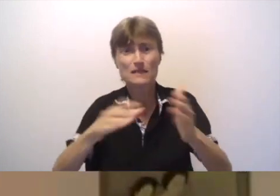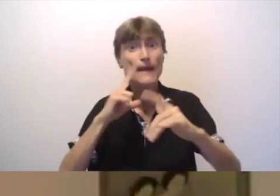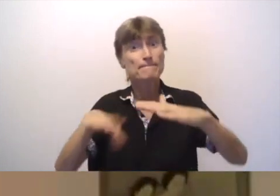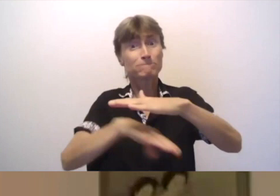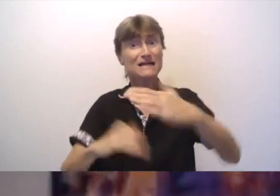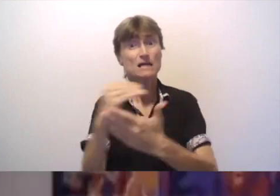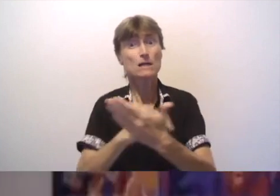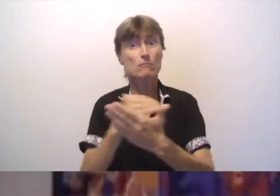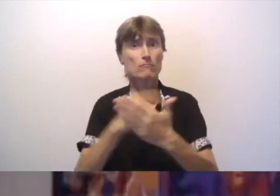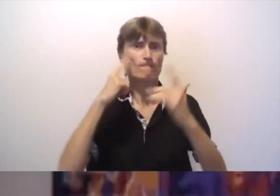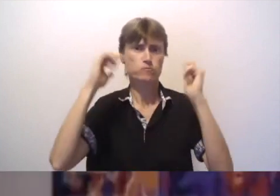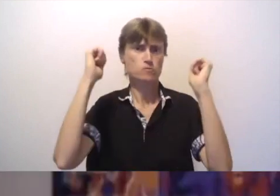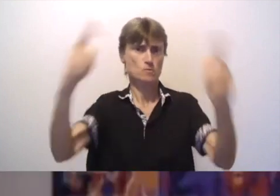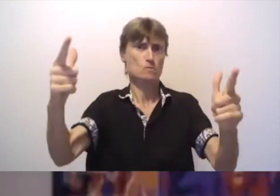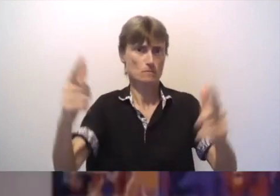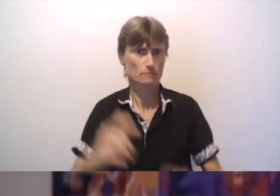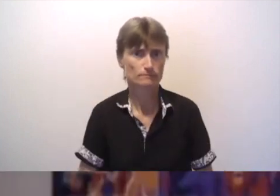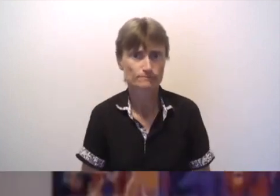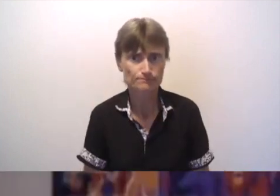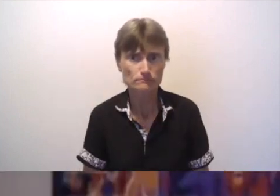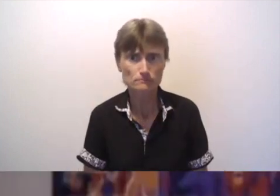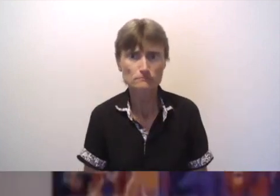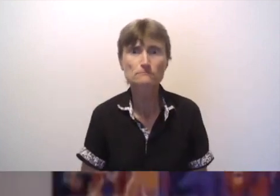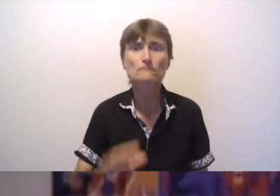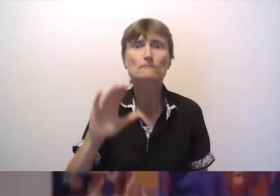um i'm just going to jump in here we have our asl translators for the